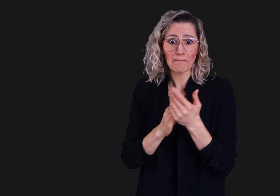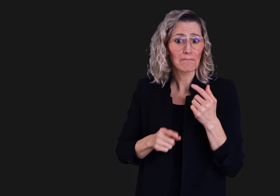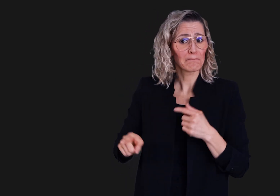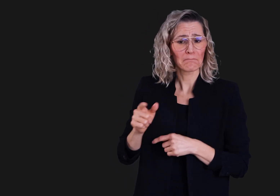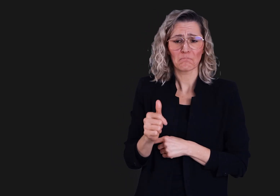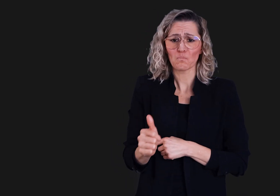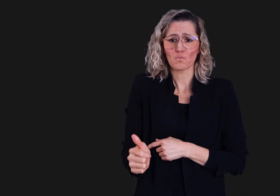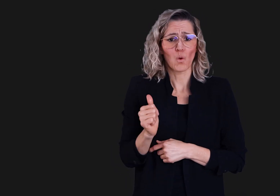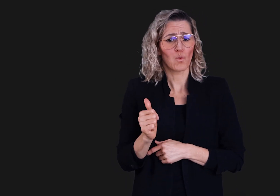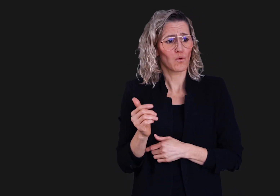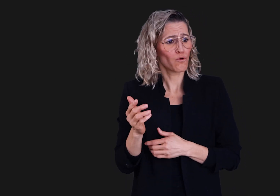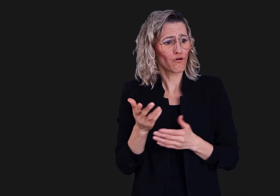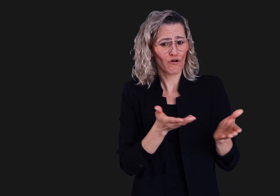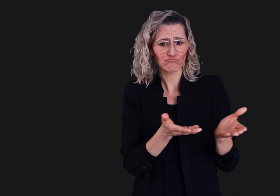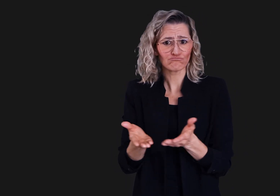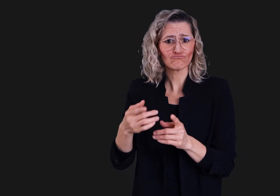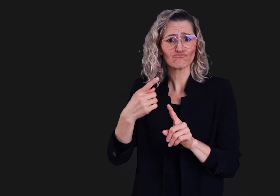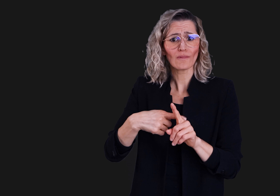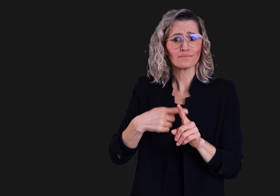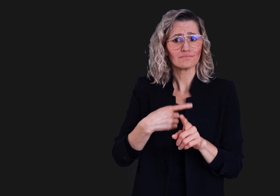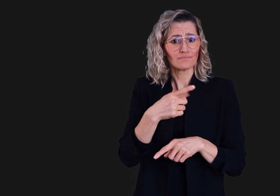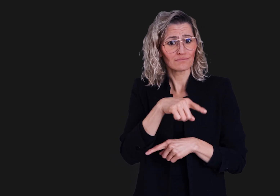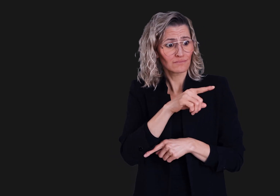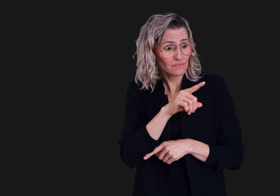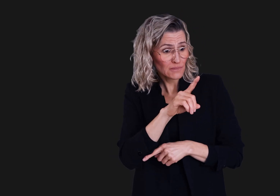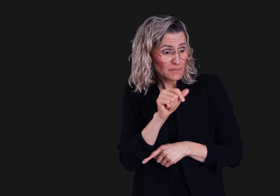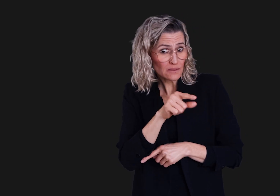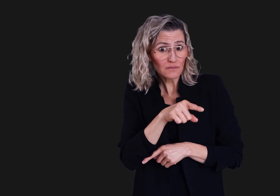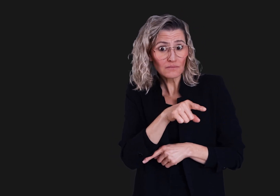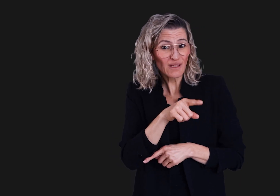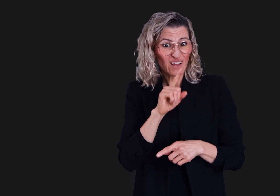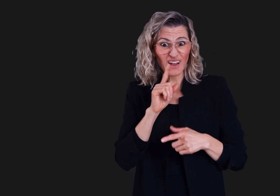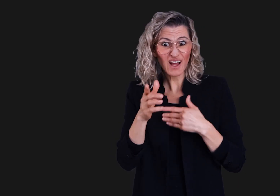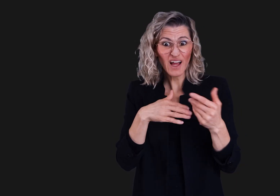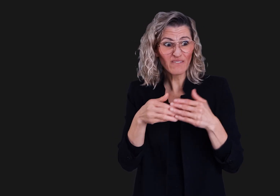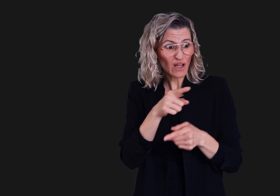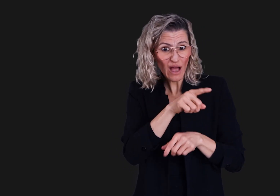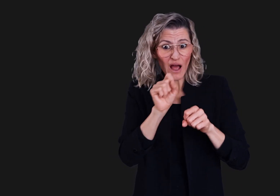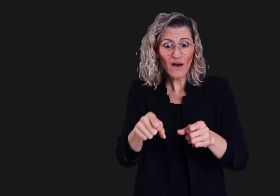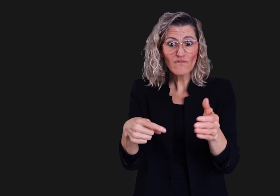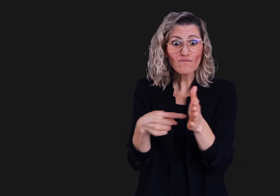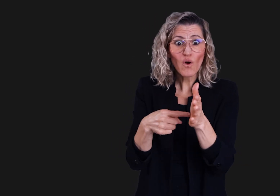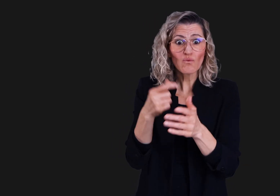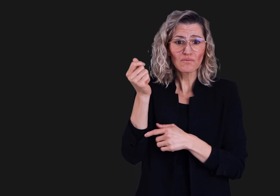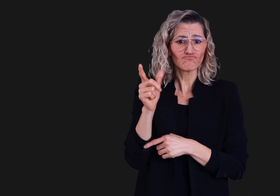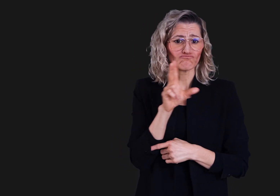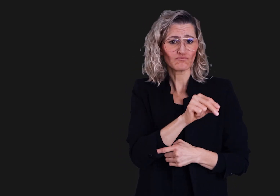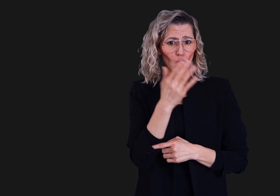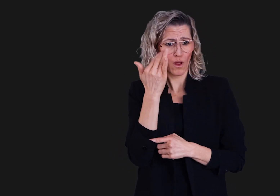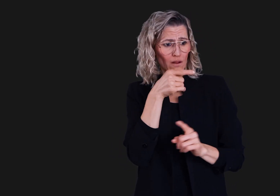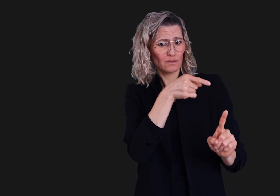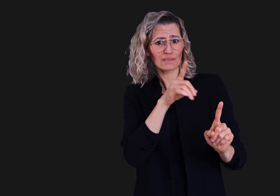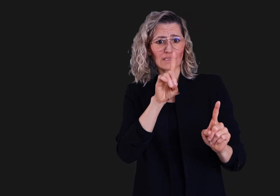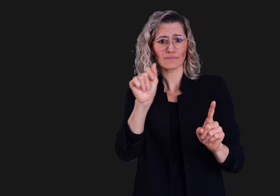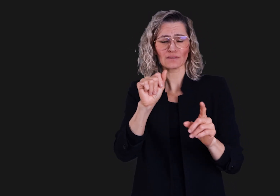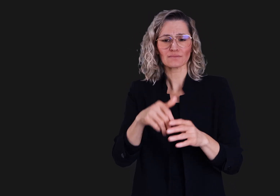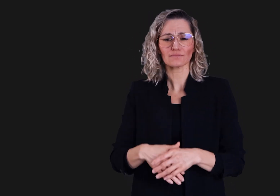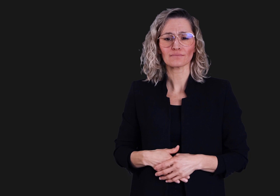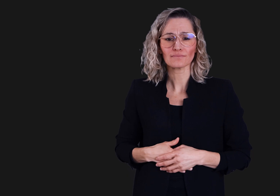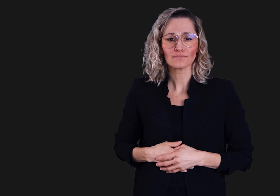Some will not rent to people with disabilities even if they can afford the rent.